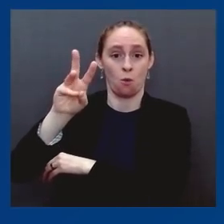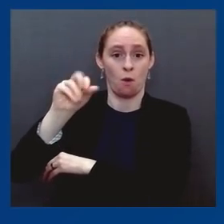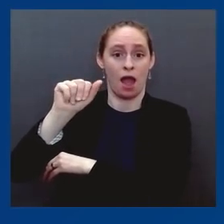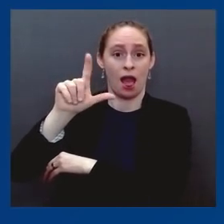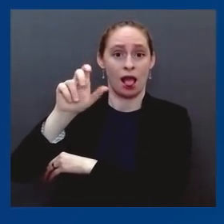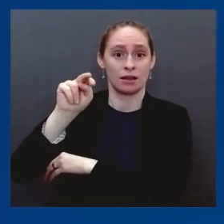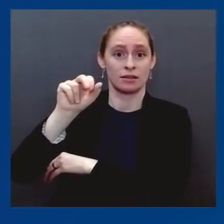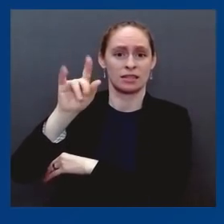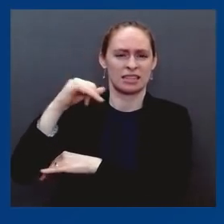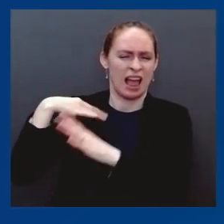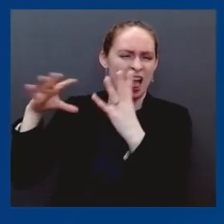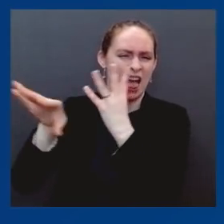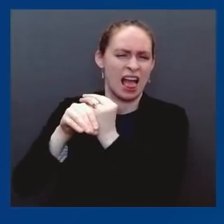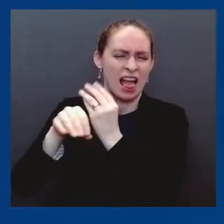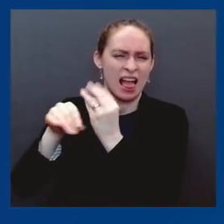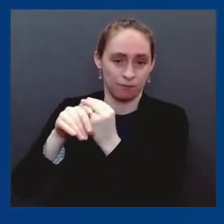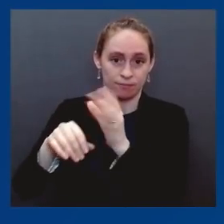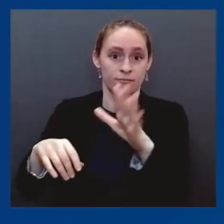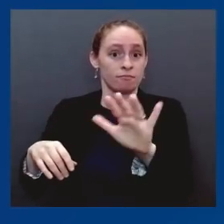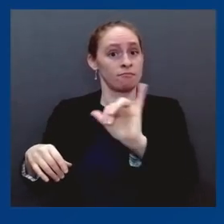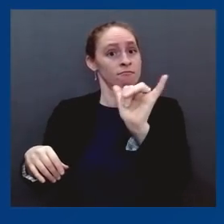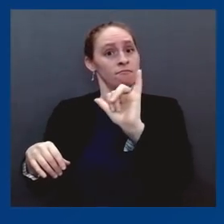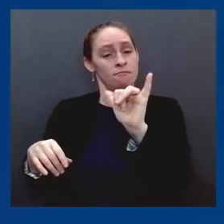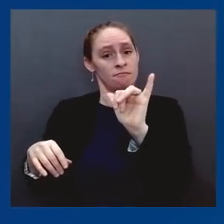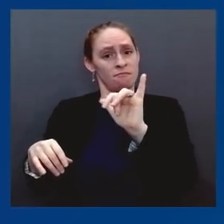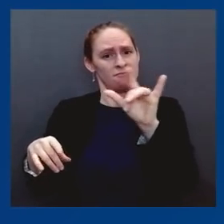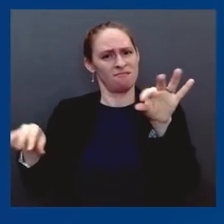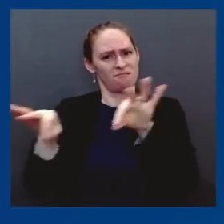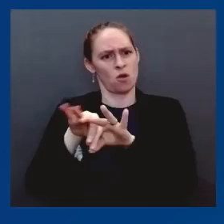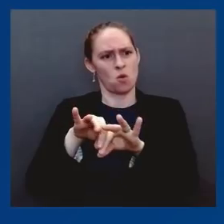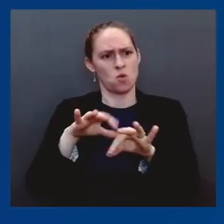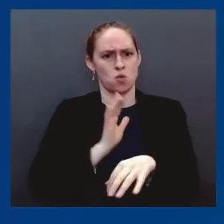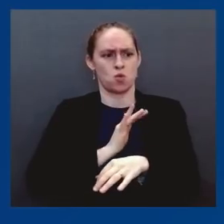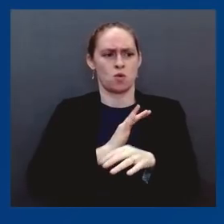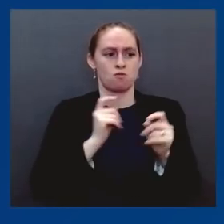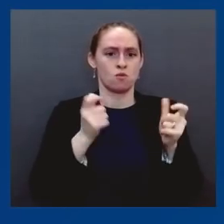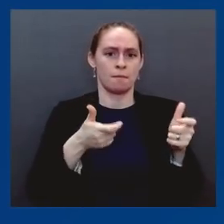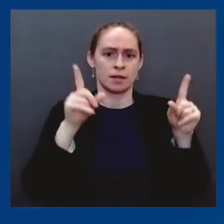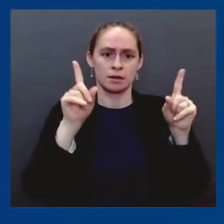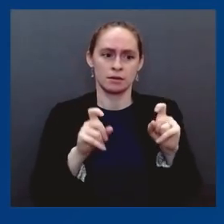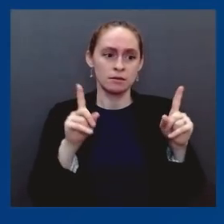in higher ed to keep our college campuses safe.